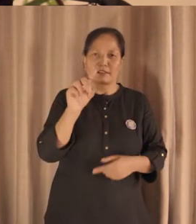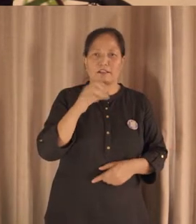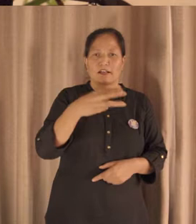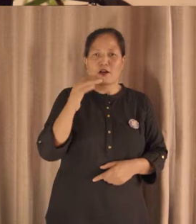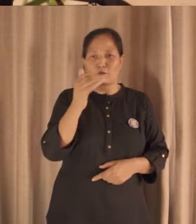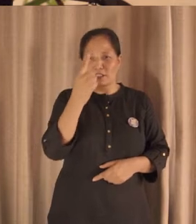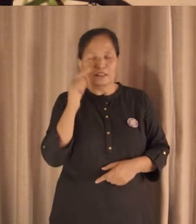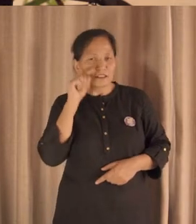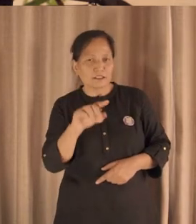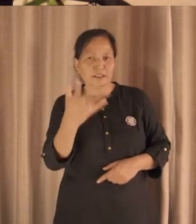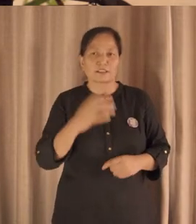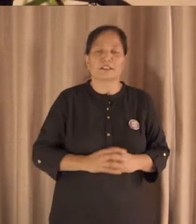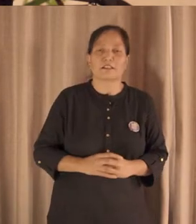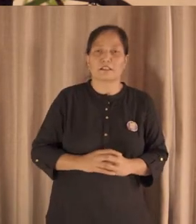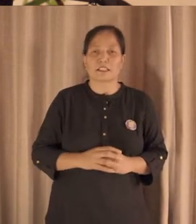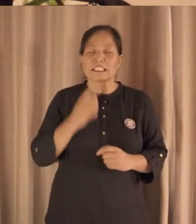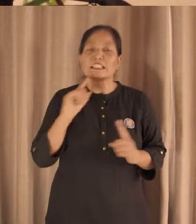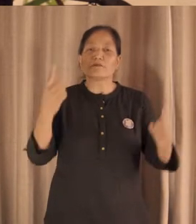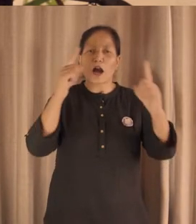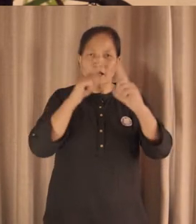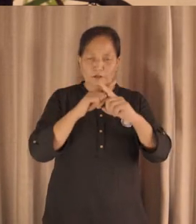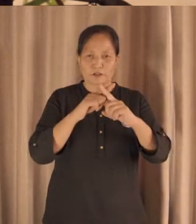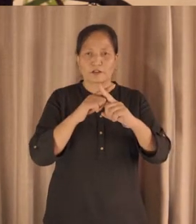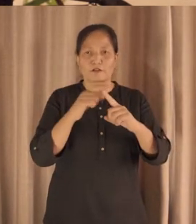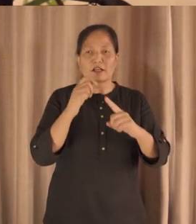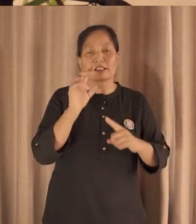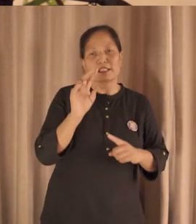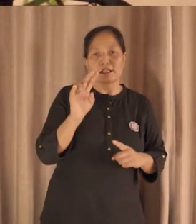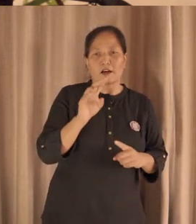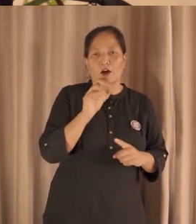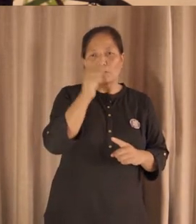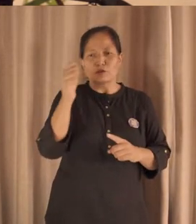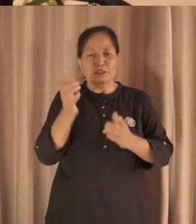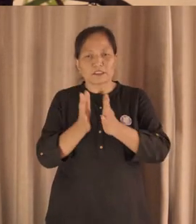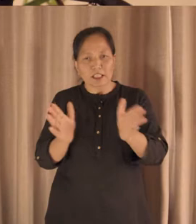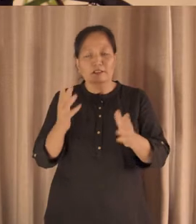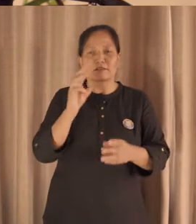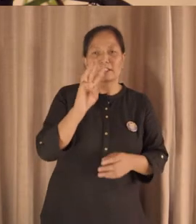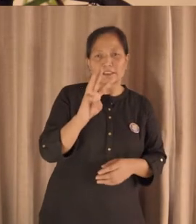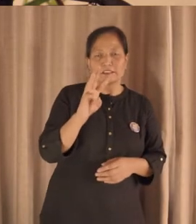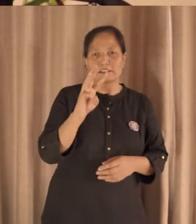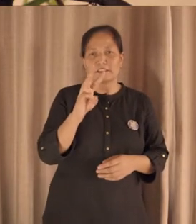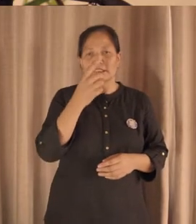to the indigenous people and how are we safeguarded? G: There are countries that sign treaties